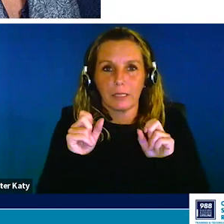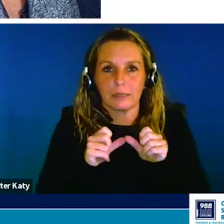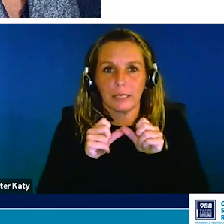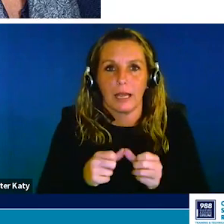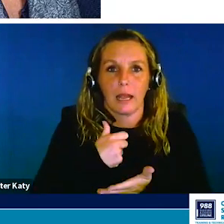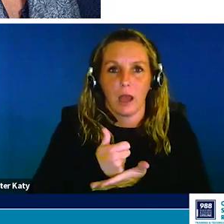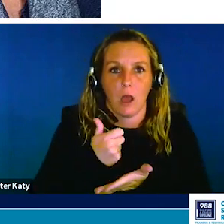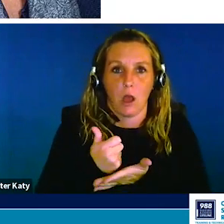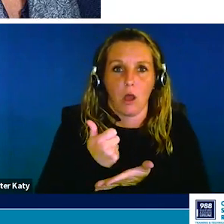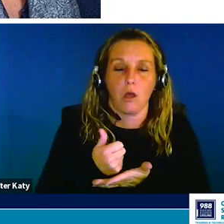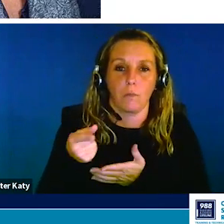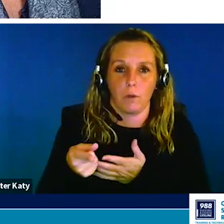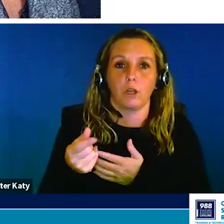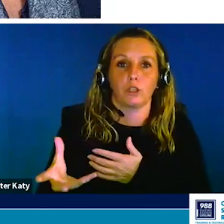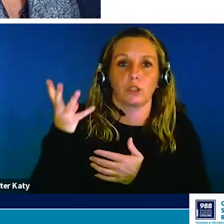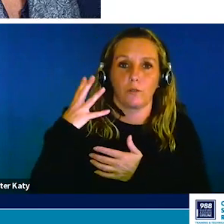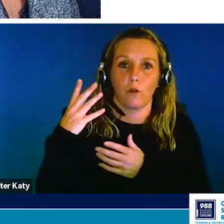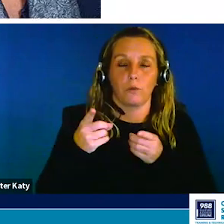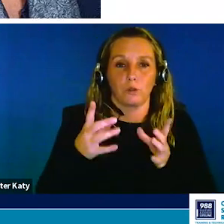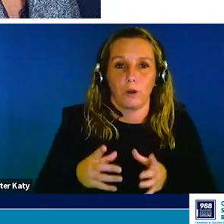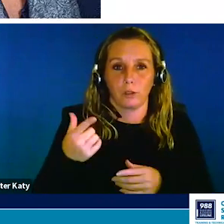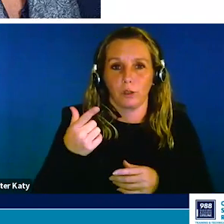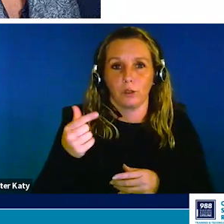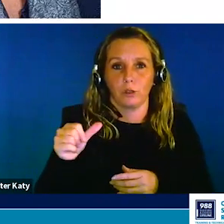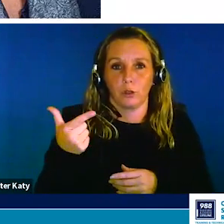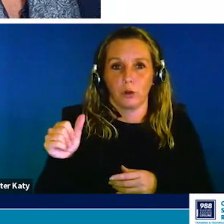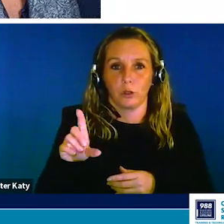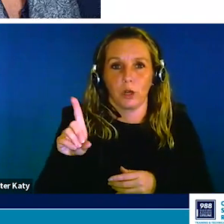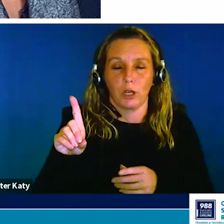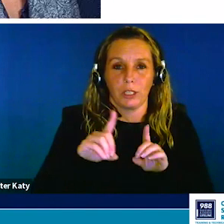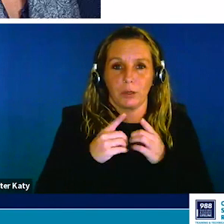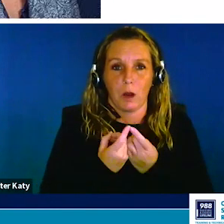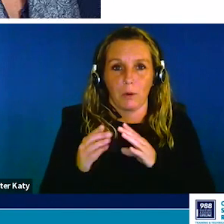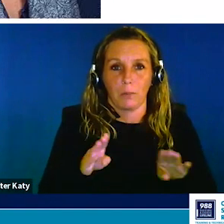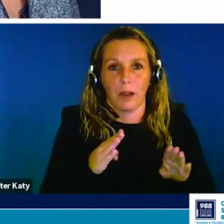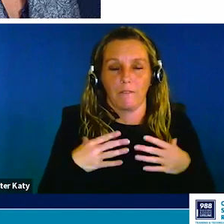She is the former director of the Georgia Department of Behavioral Health and Developmental Disabilities,